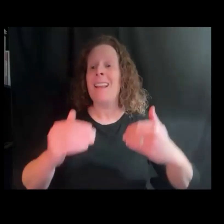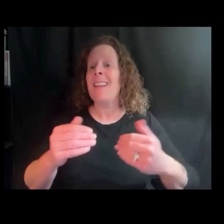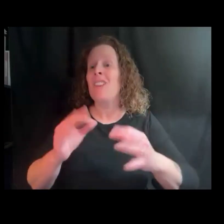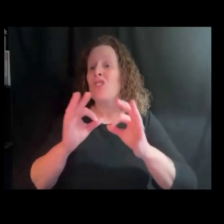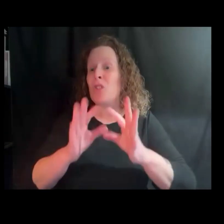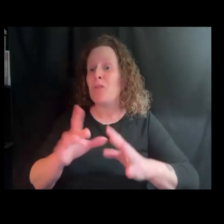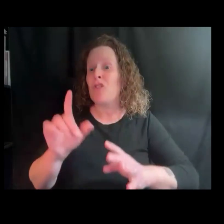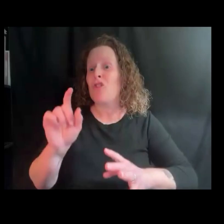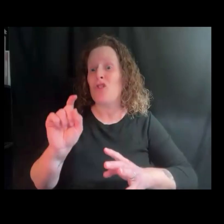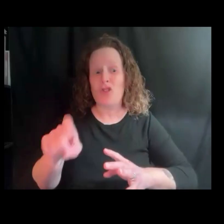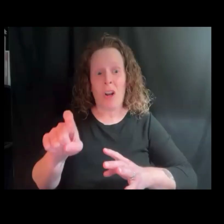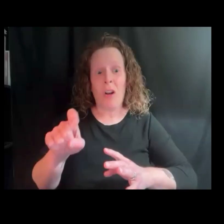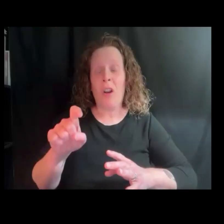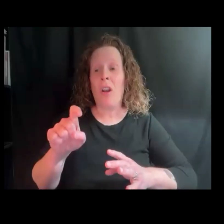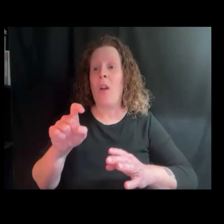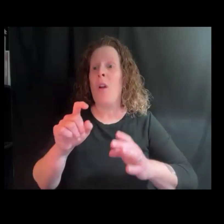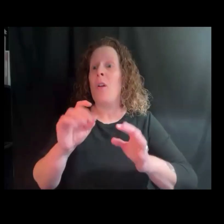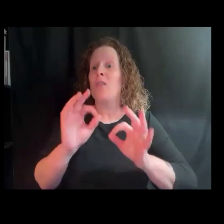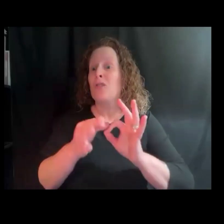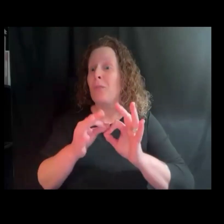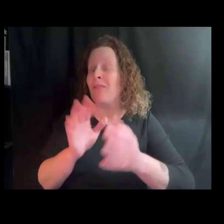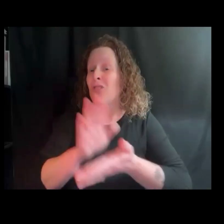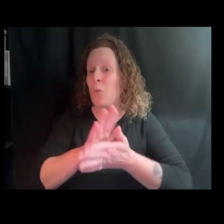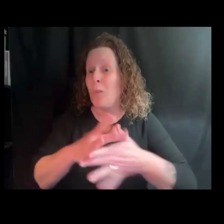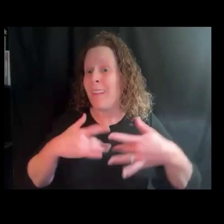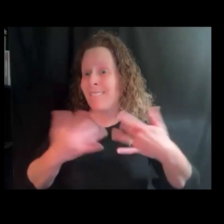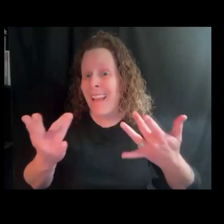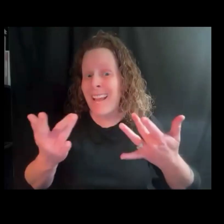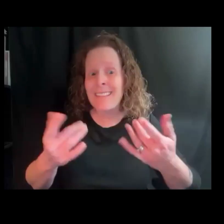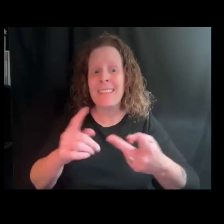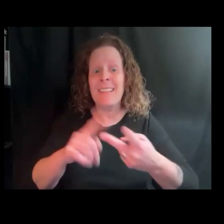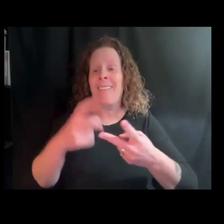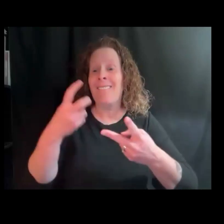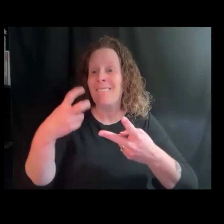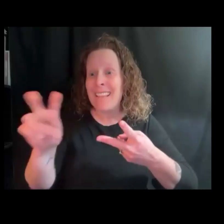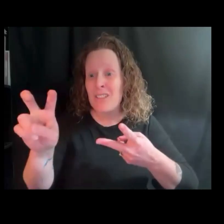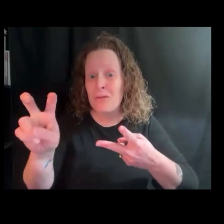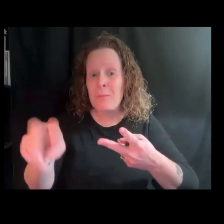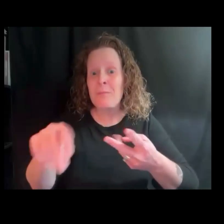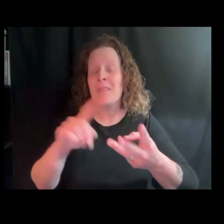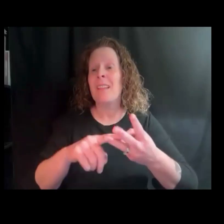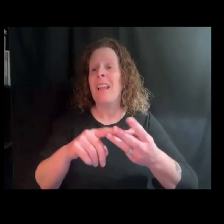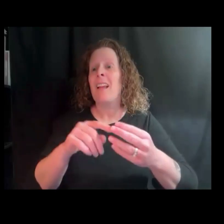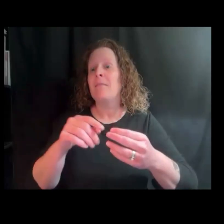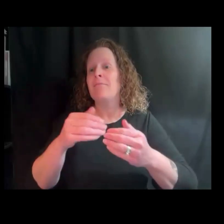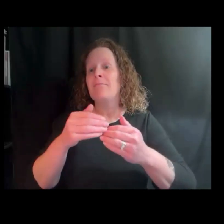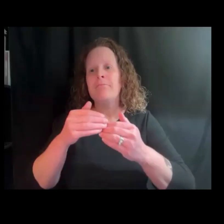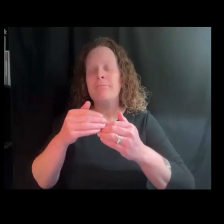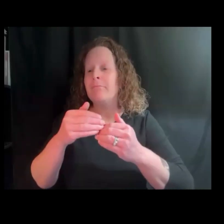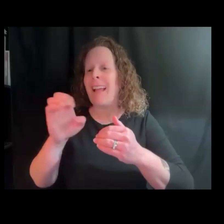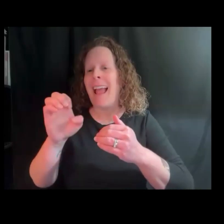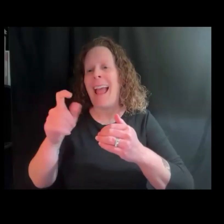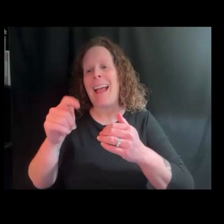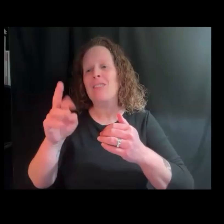It's no loss. Another thing is that interpreters should be at school events. They should go